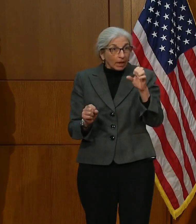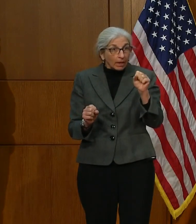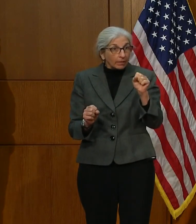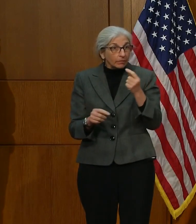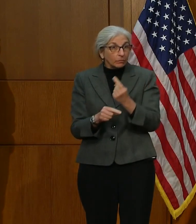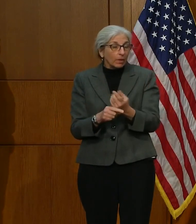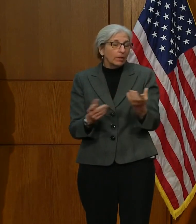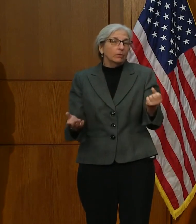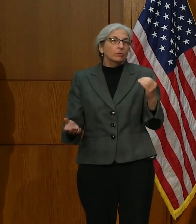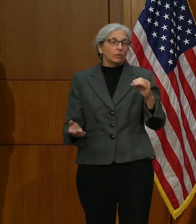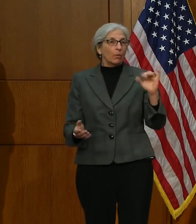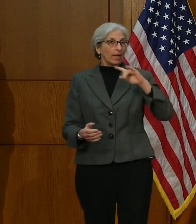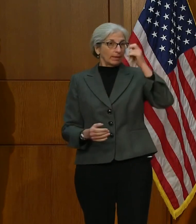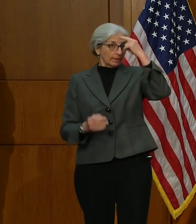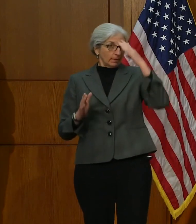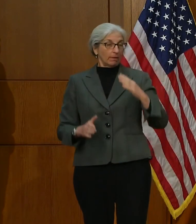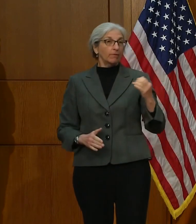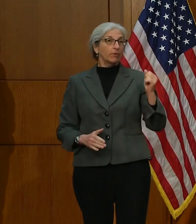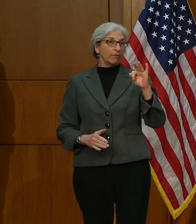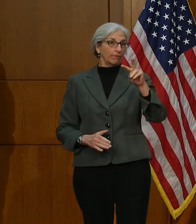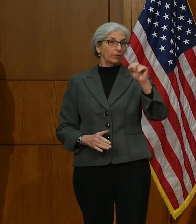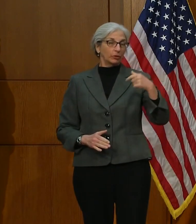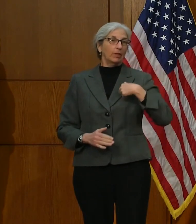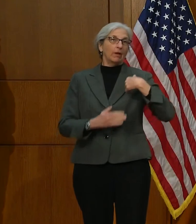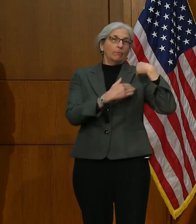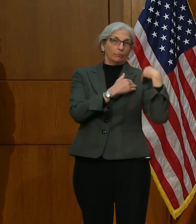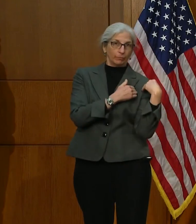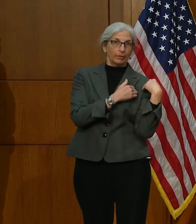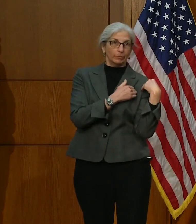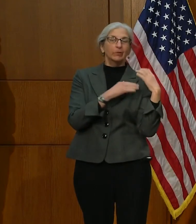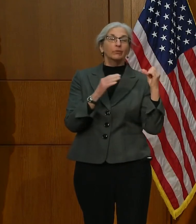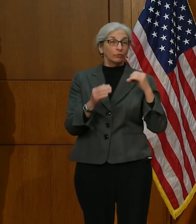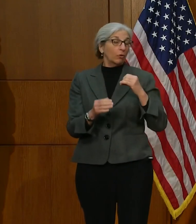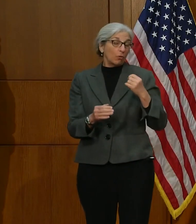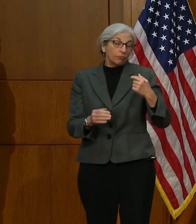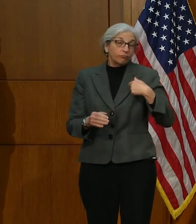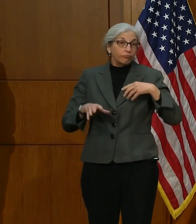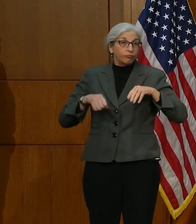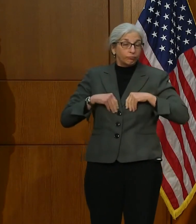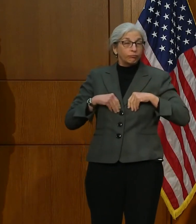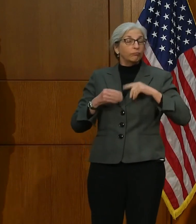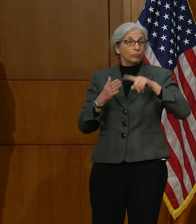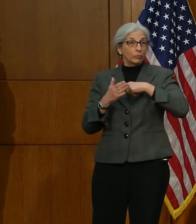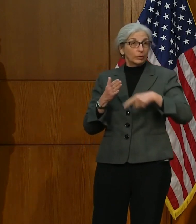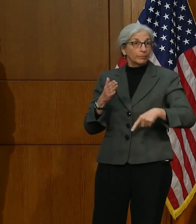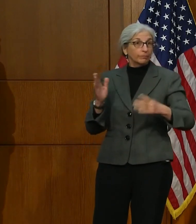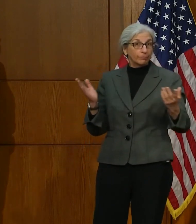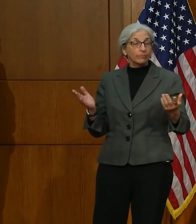EVERYTHING THAT WE CAN TO SAVE LIVES AND AT THE END OF THE DAY AS THE GOVERNOR OF VIRGINIA,